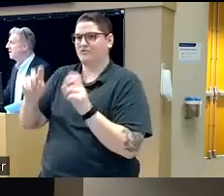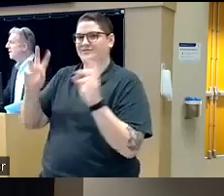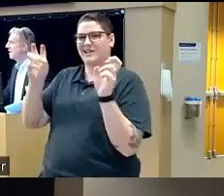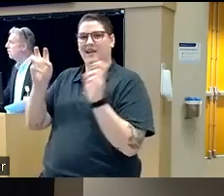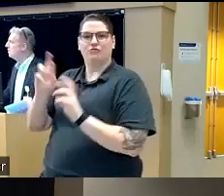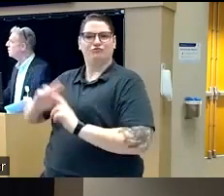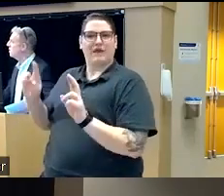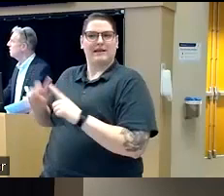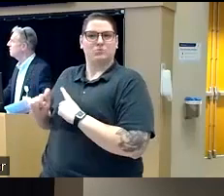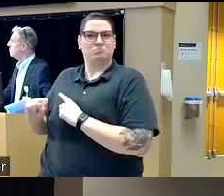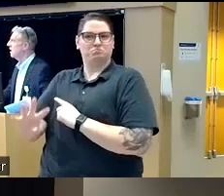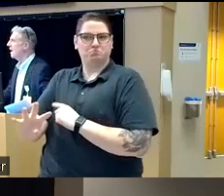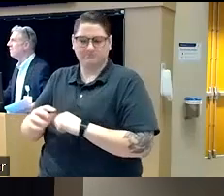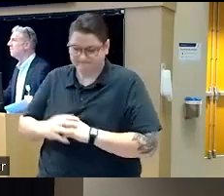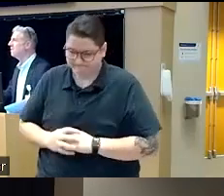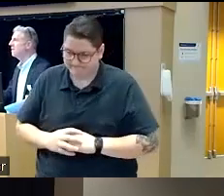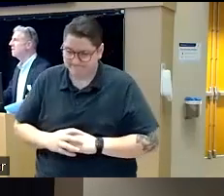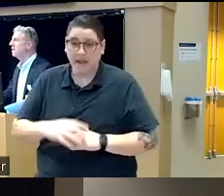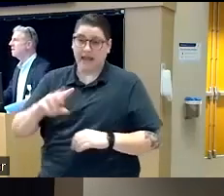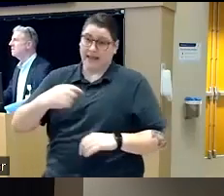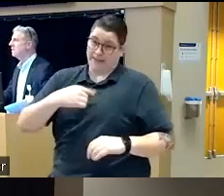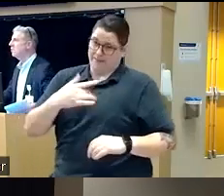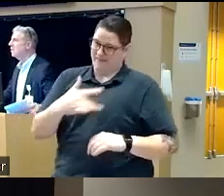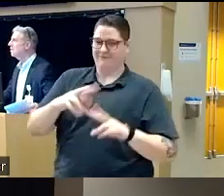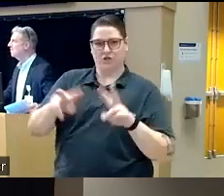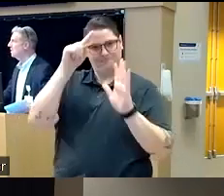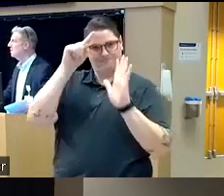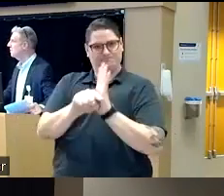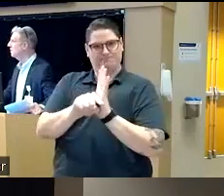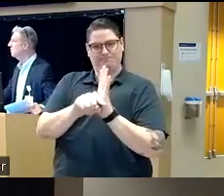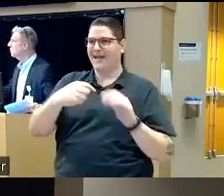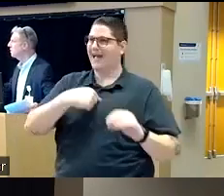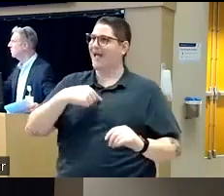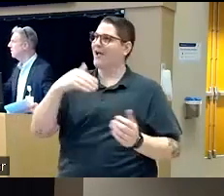I always look at things a bit half empty and say where are the challenges even with the